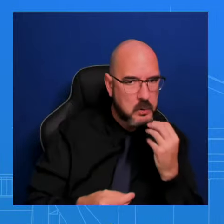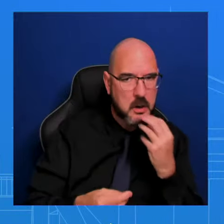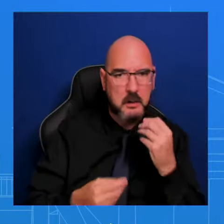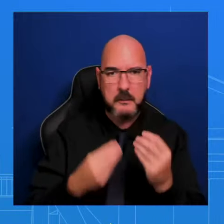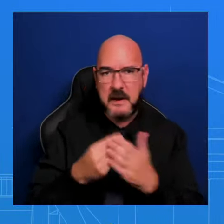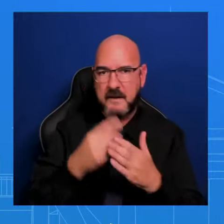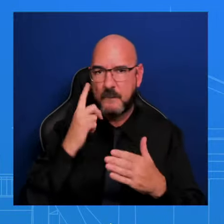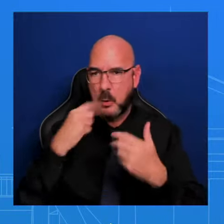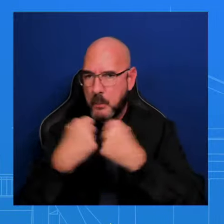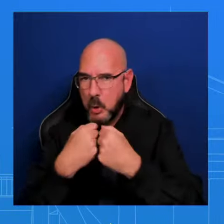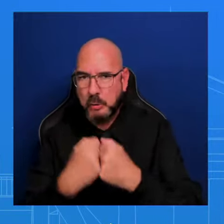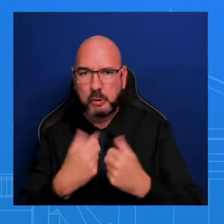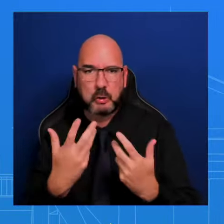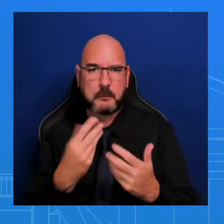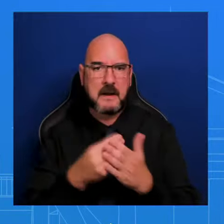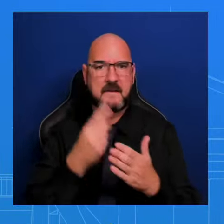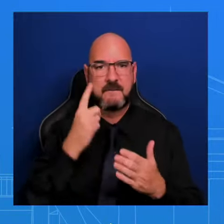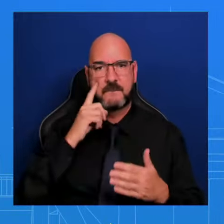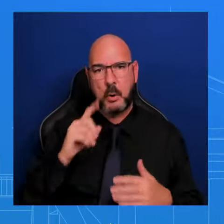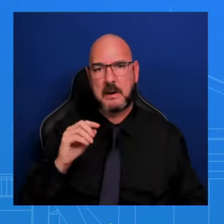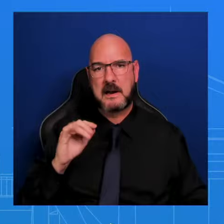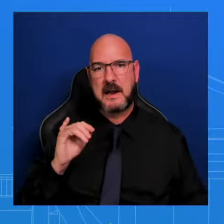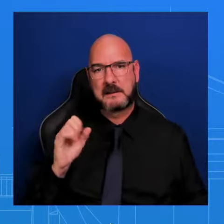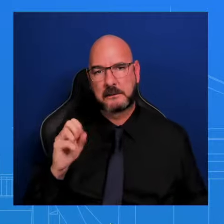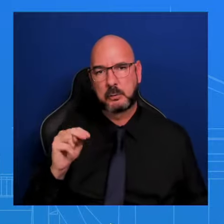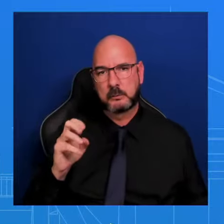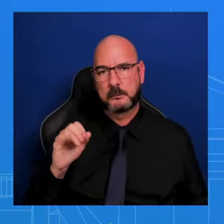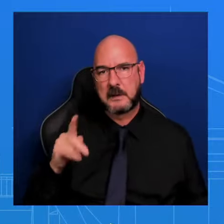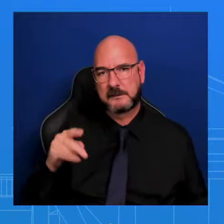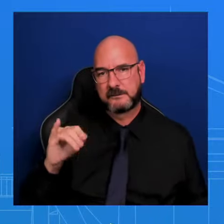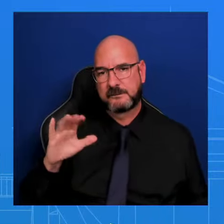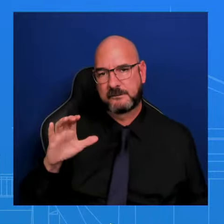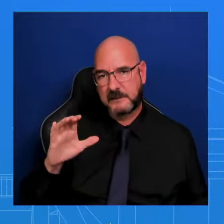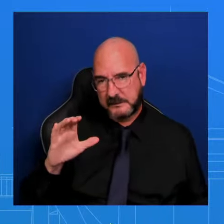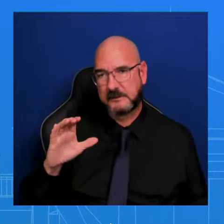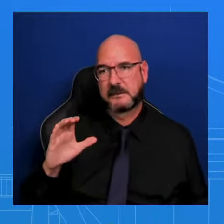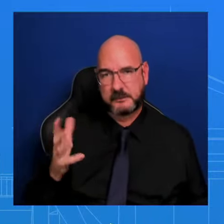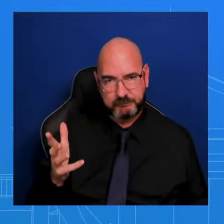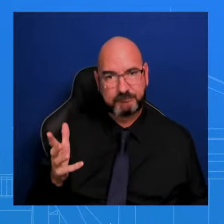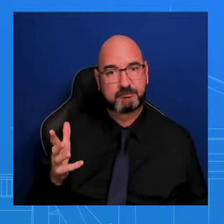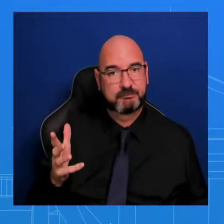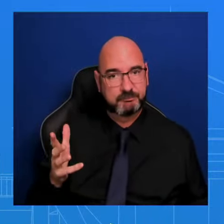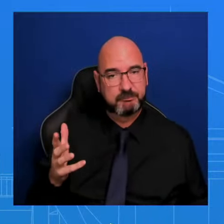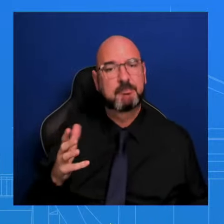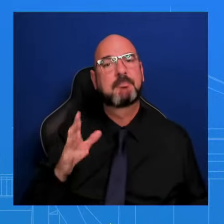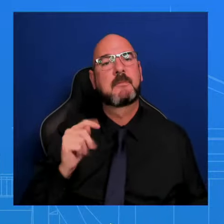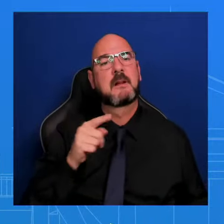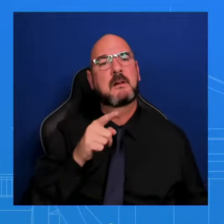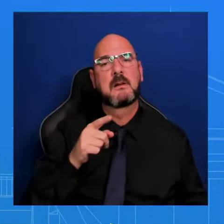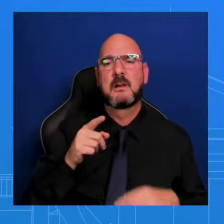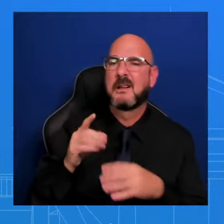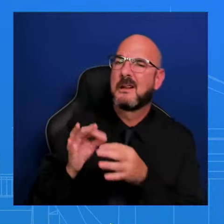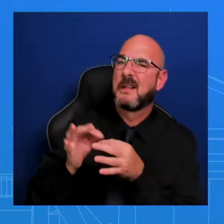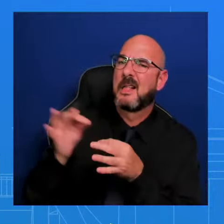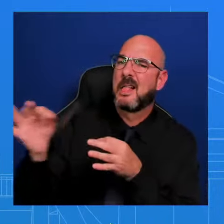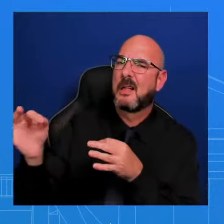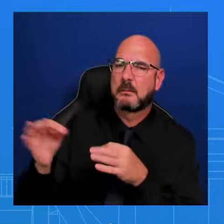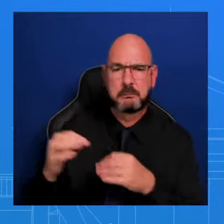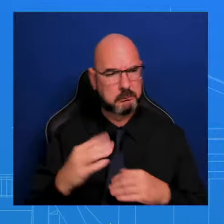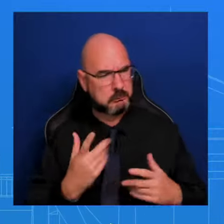that are being delayed. I mean, surely, as you -- Mr. Kirby: What's being delayed? The Press: I mean, this briefing, for example was delayed by quite a -- Mr. Kirby: That's my fault, not Karine's. The Press: Right. But -- and you --